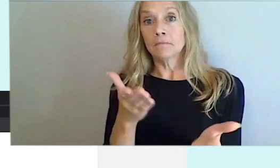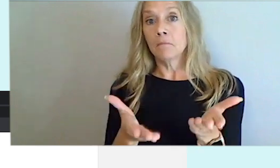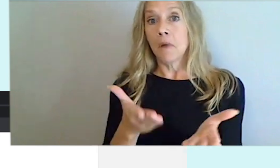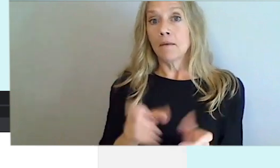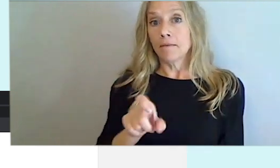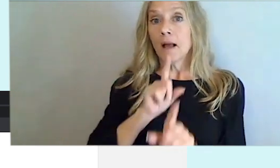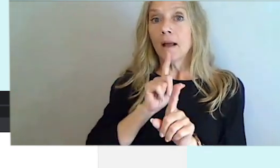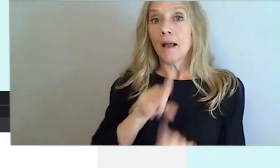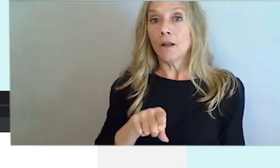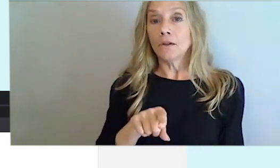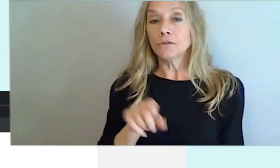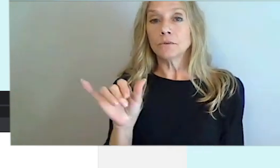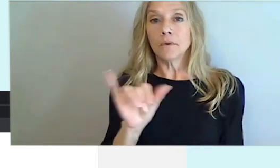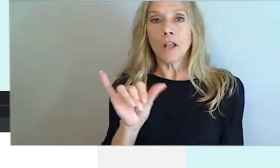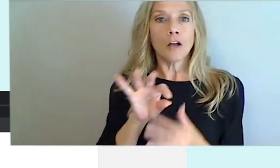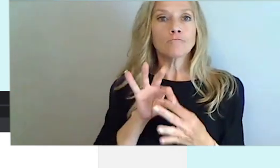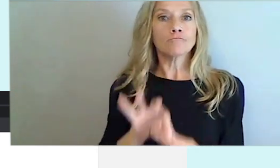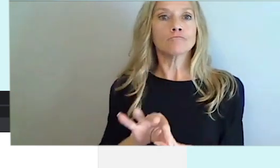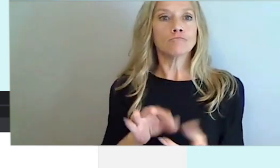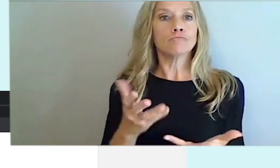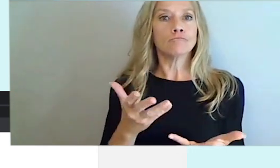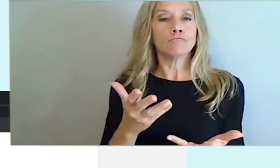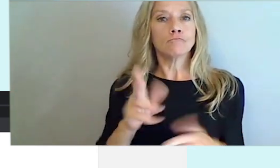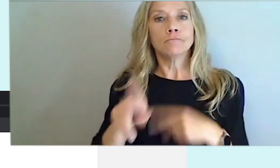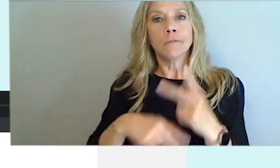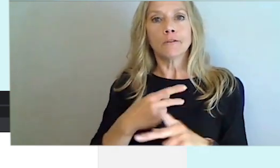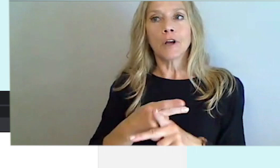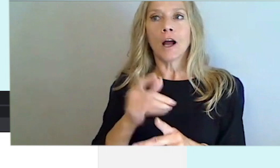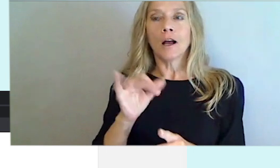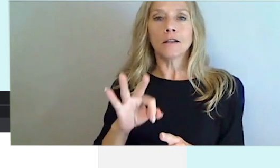about in-kind support and maintenance before you can move forward.